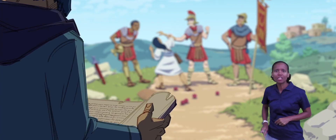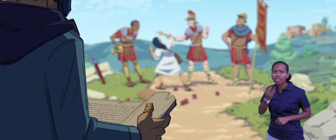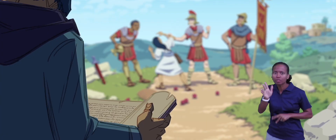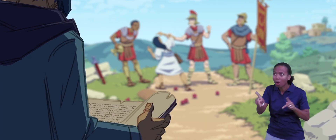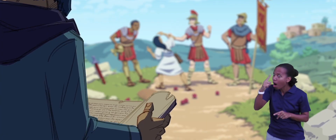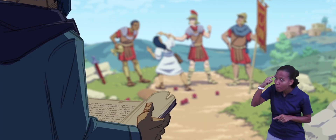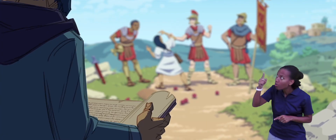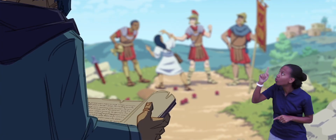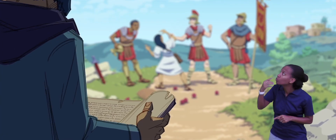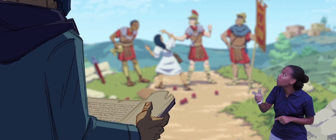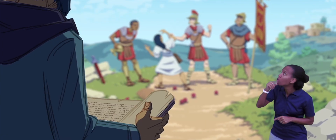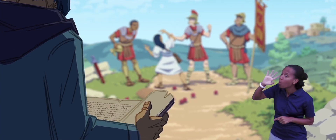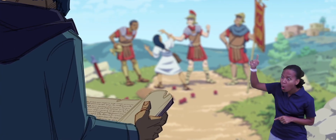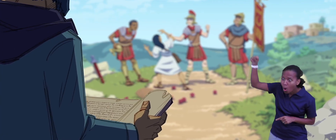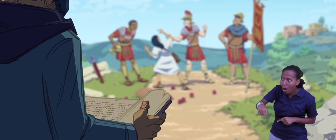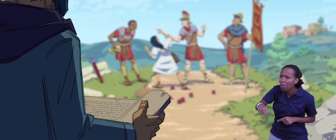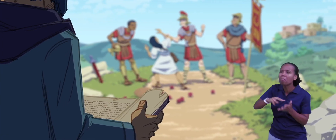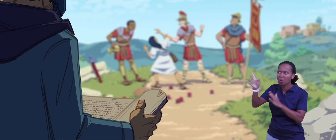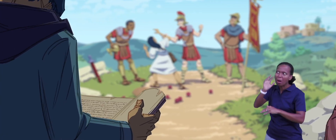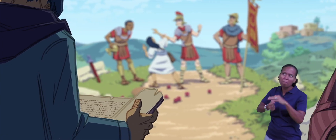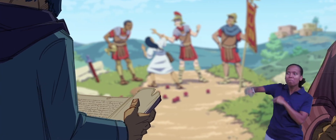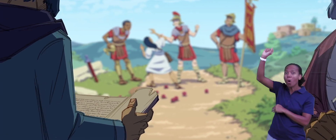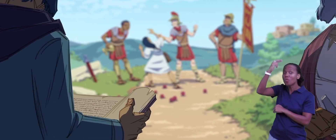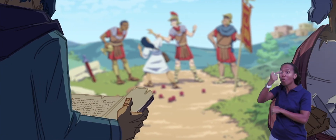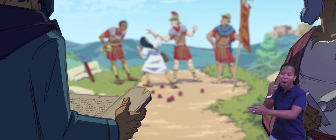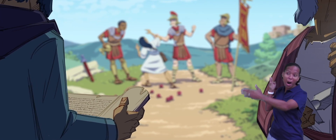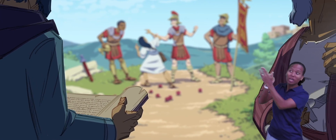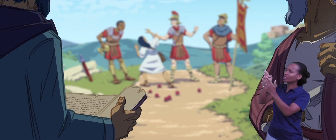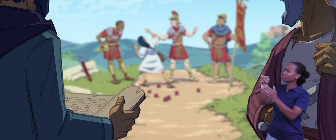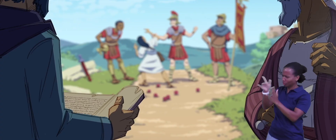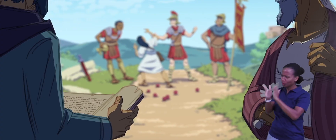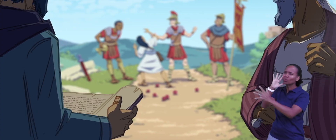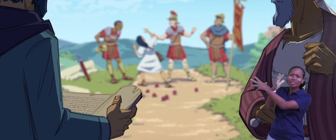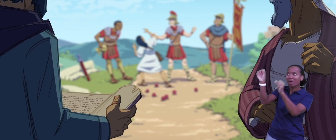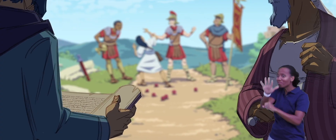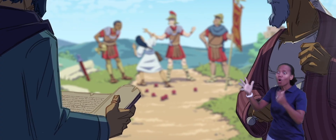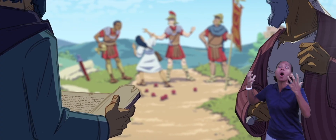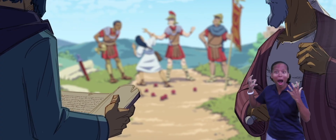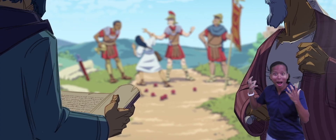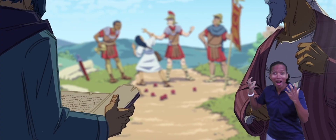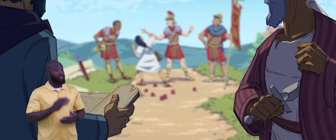And so many Israelites wanted to revolt against Rome and fight for their freedom.